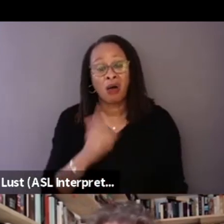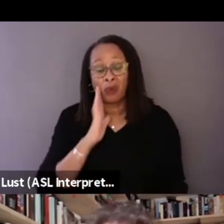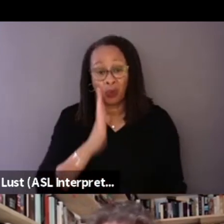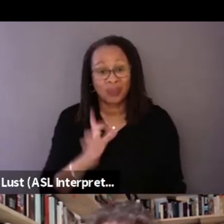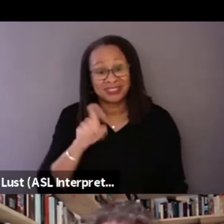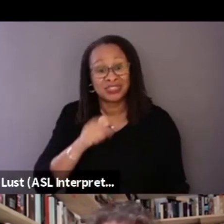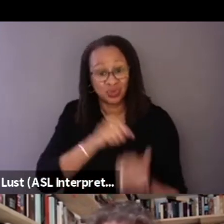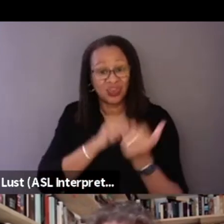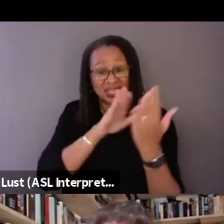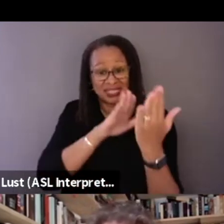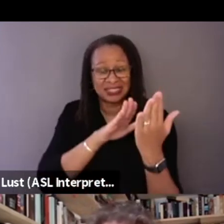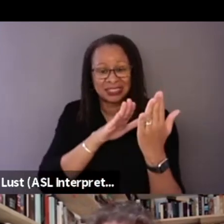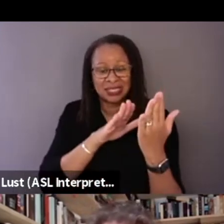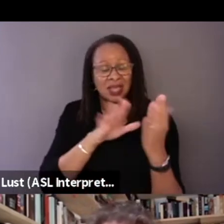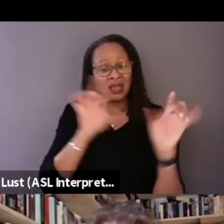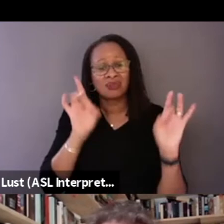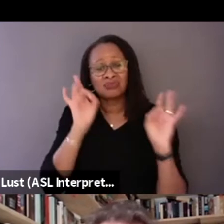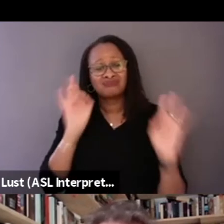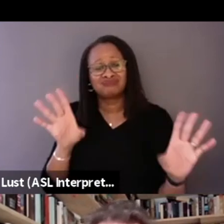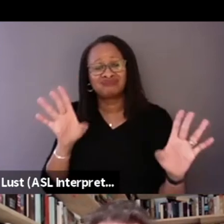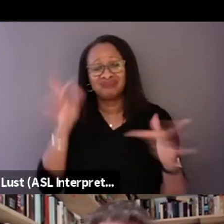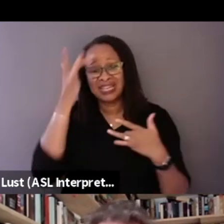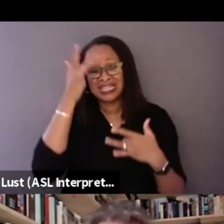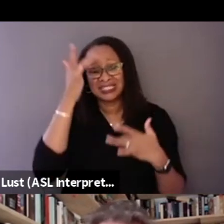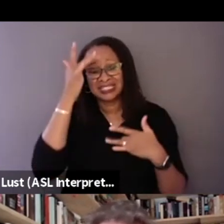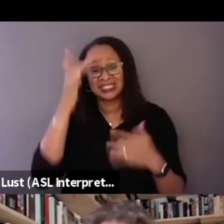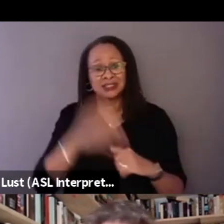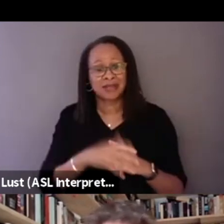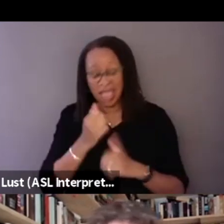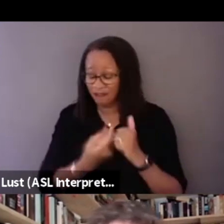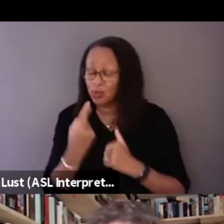catastrophic illness, everybody in this country.